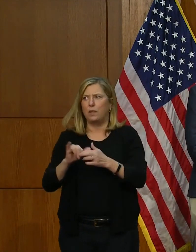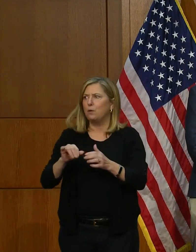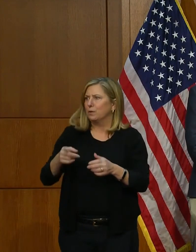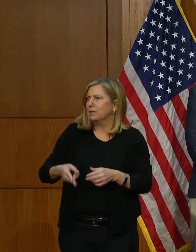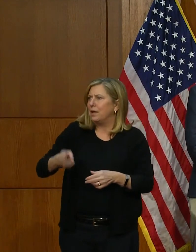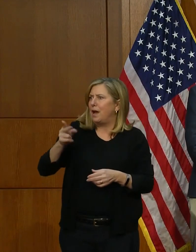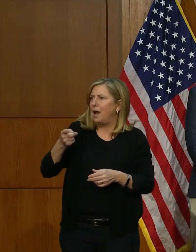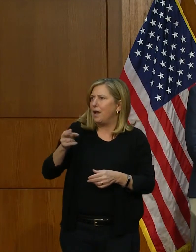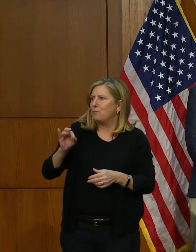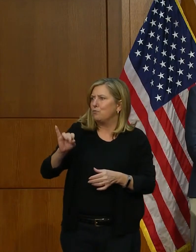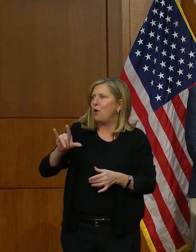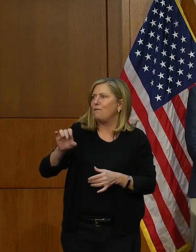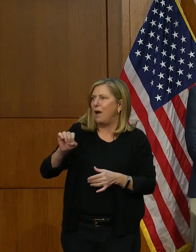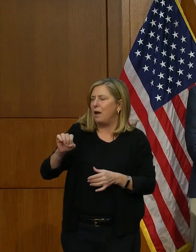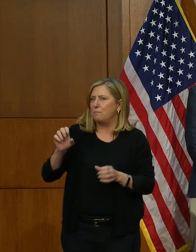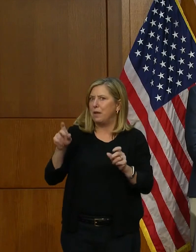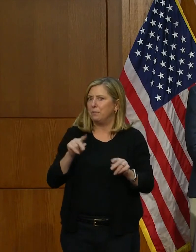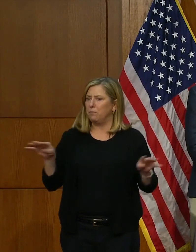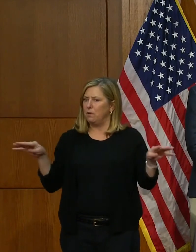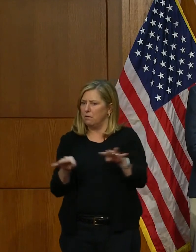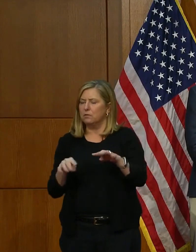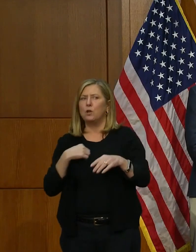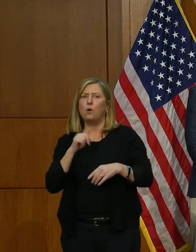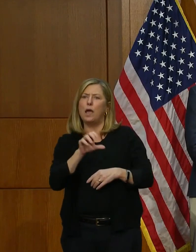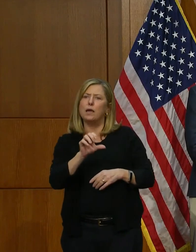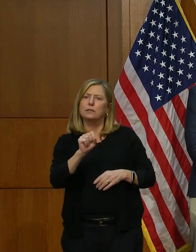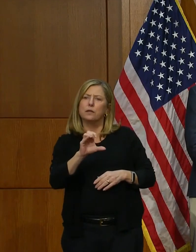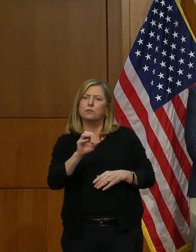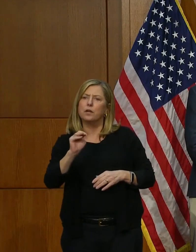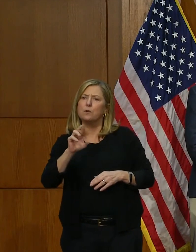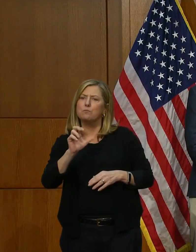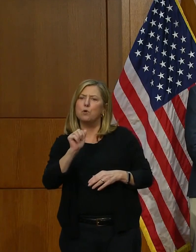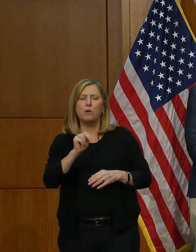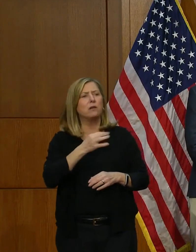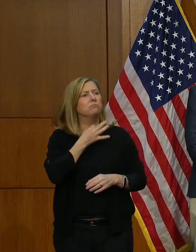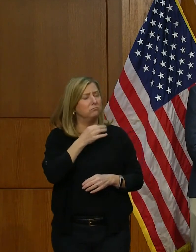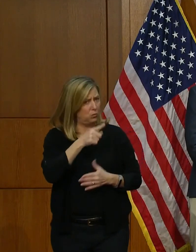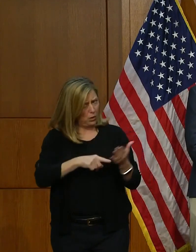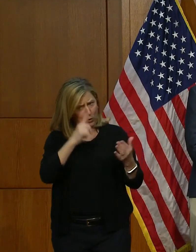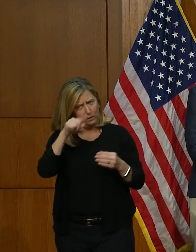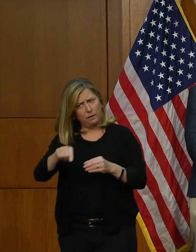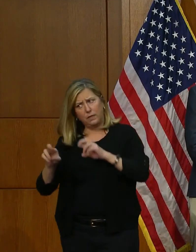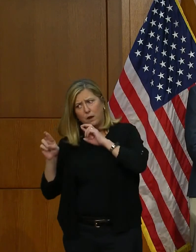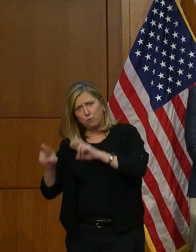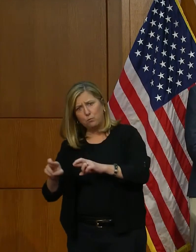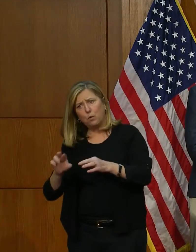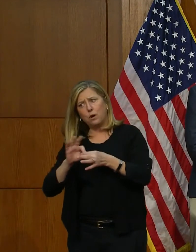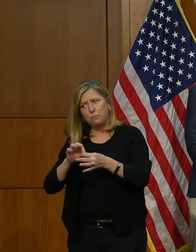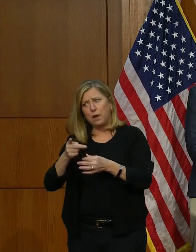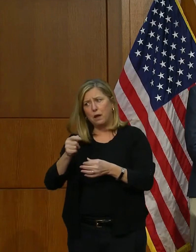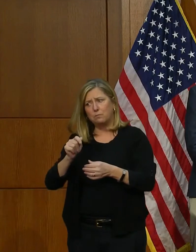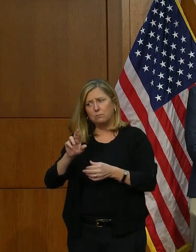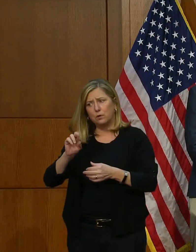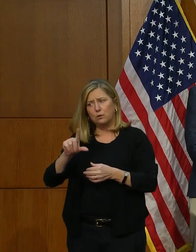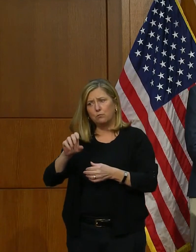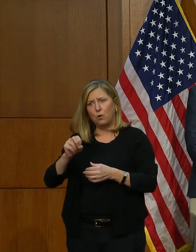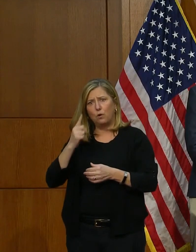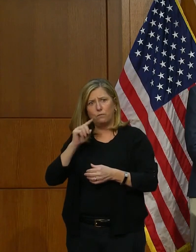WASN'T YOUR TYPICAL REPORT. IT WAS A HIGH PROFILE. REPORT I ASKED SECRETARY MORAN, WHAT